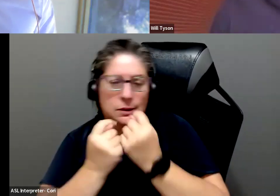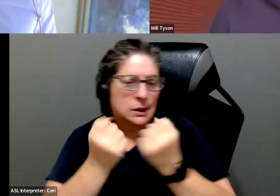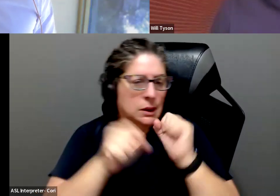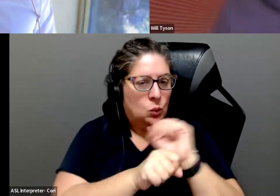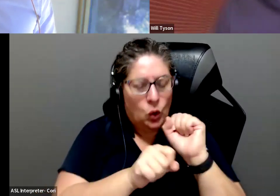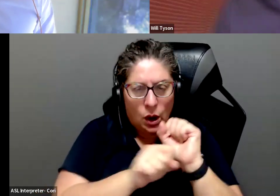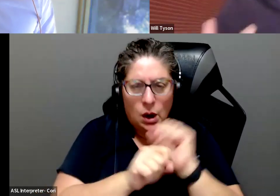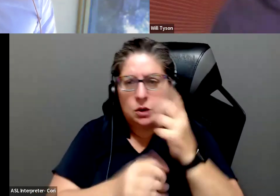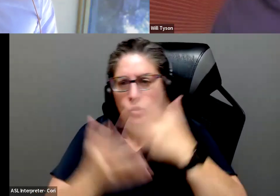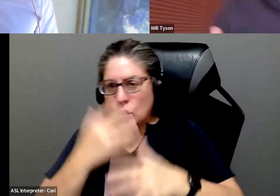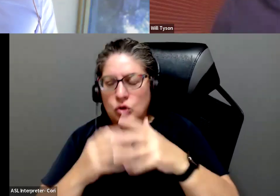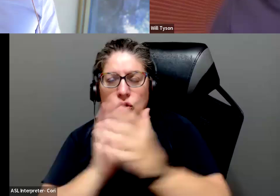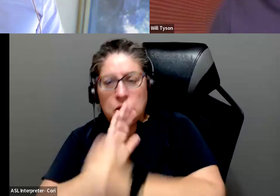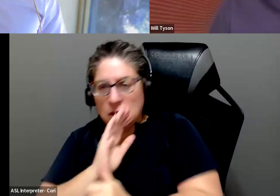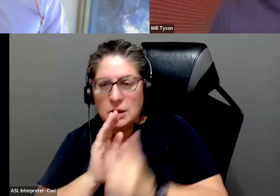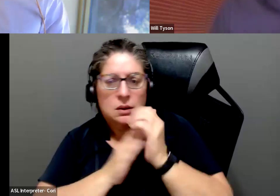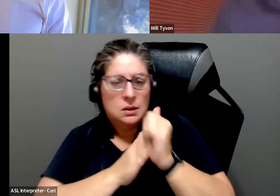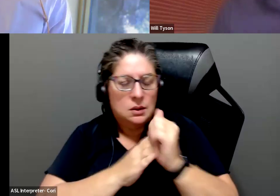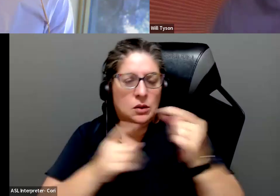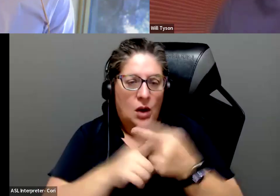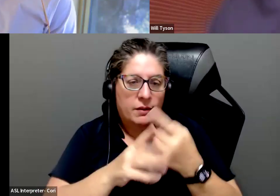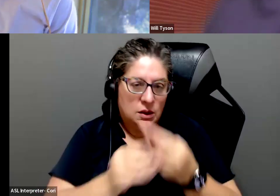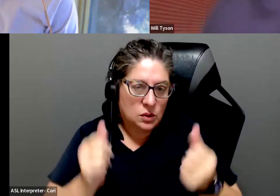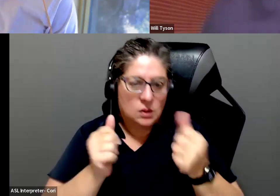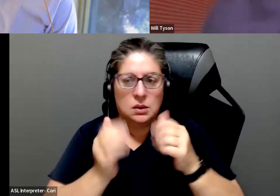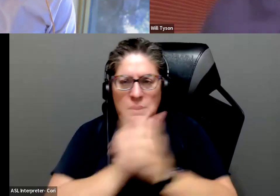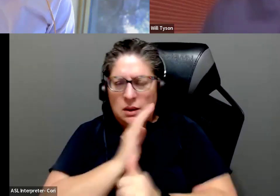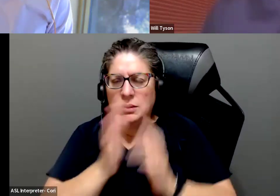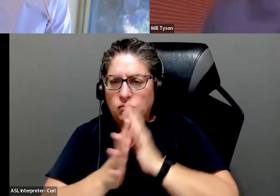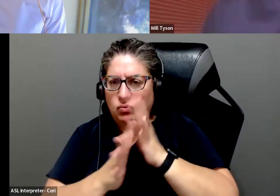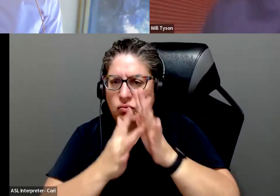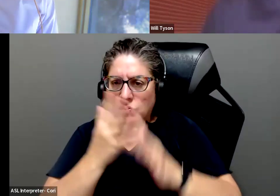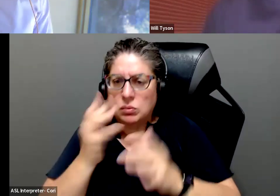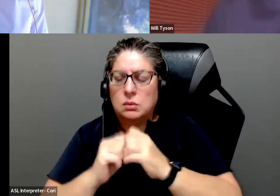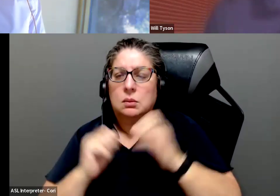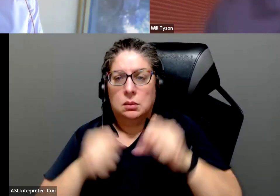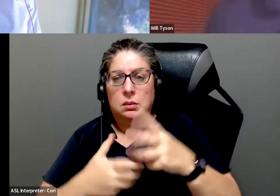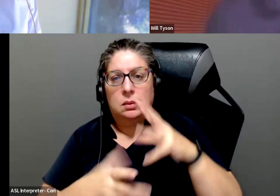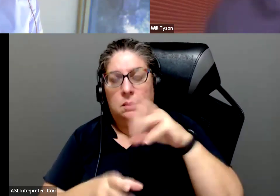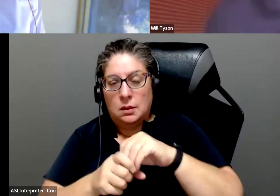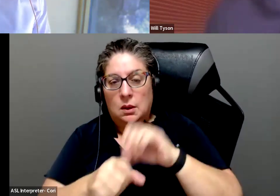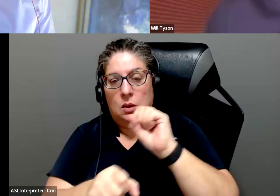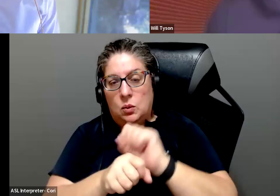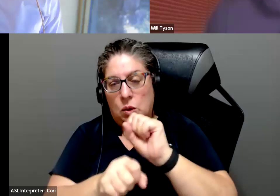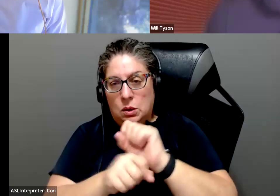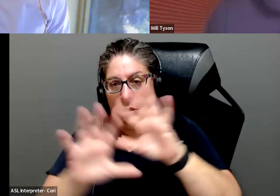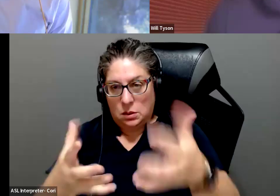social skills leadership and conflict resolution skills to enter into the workforce.